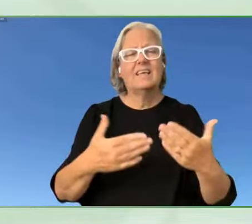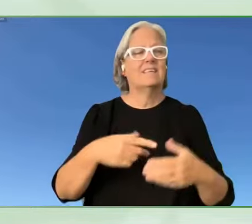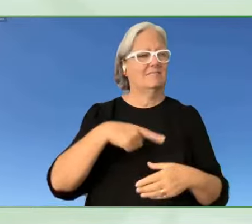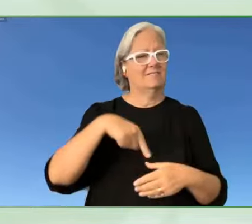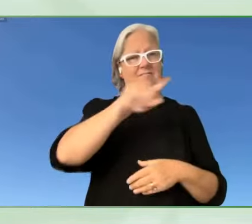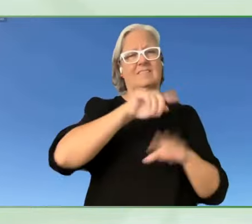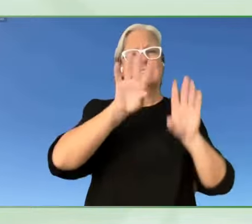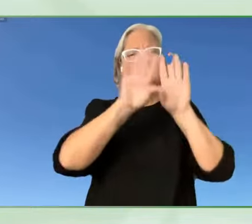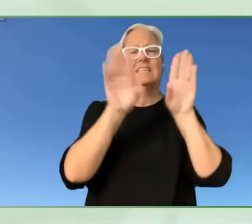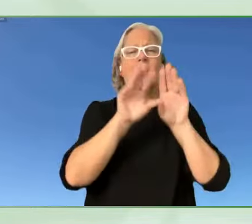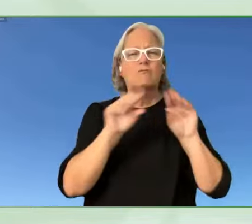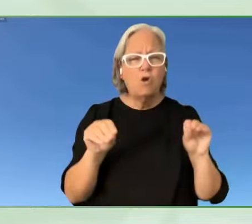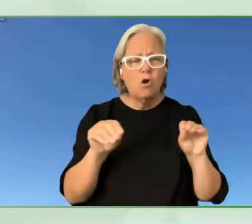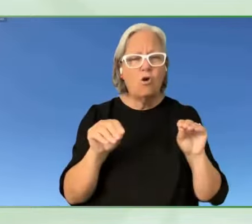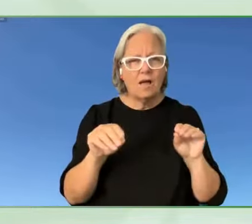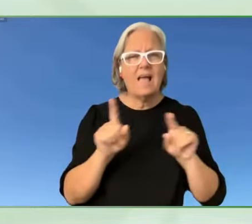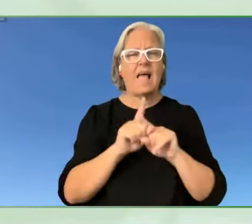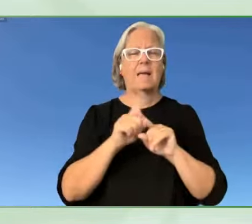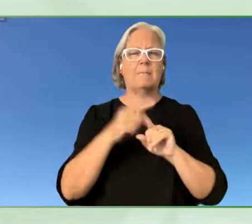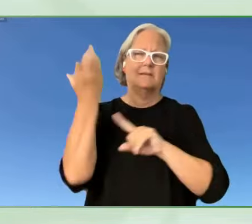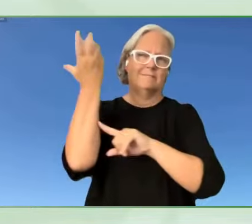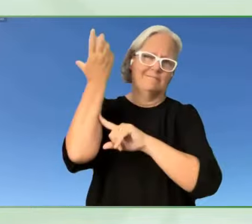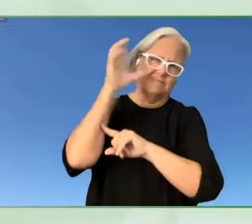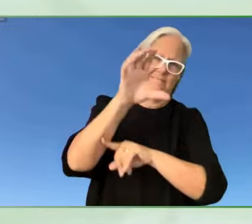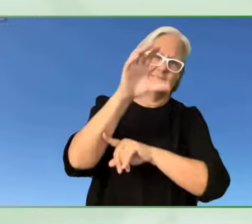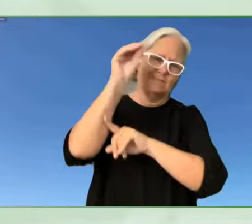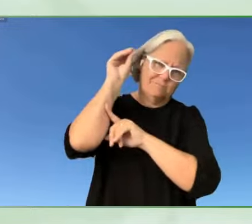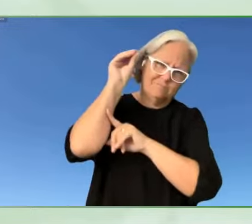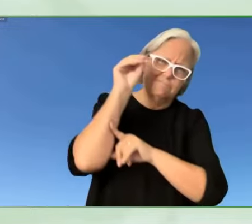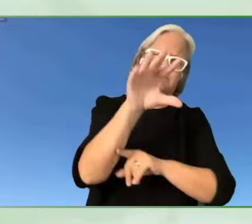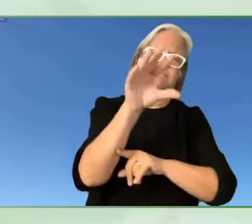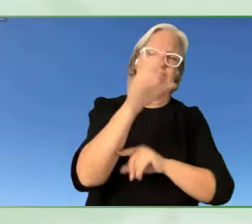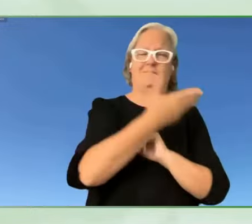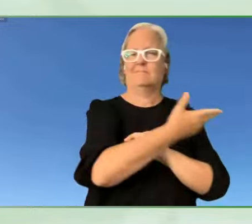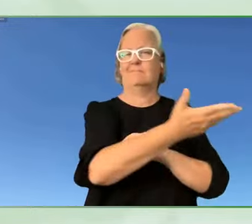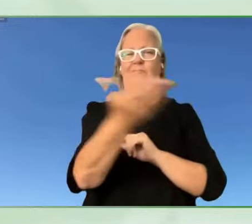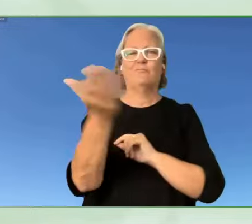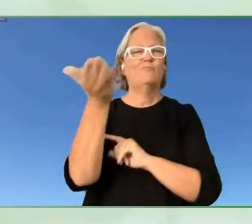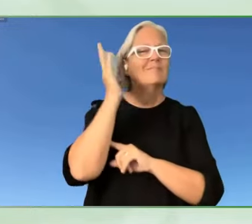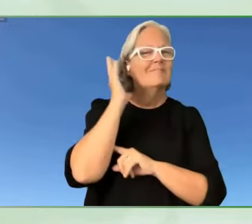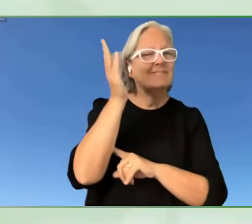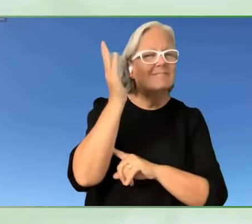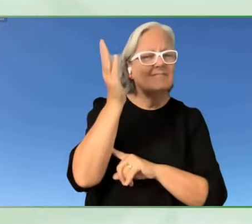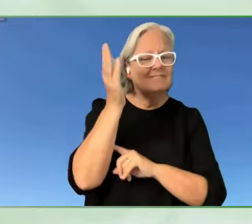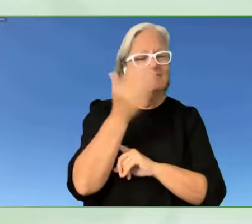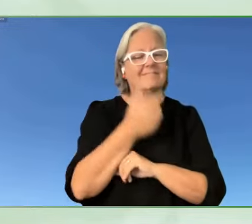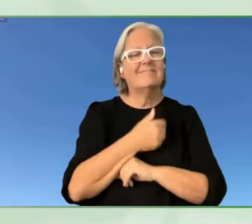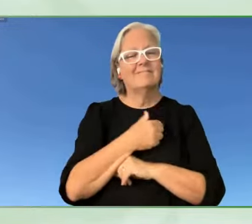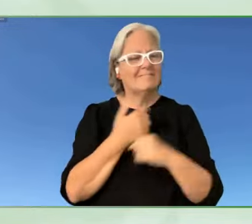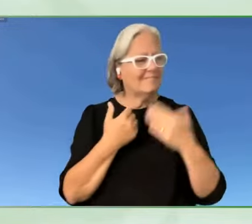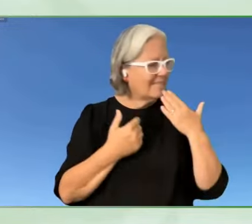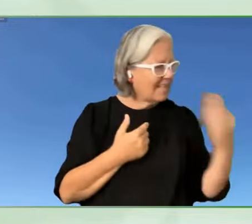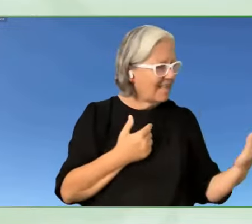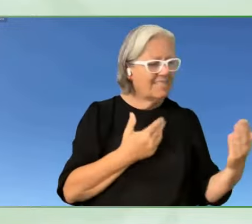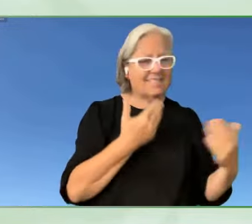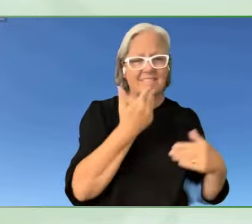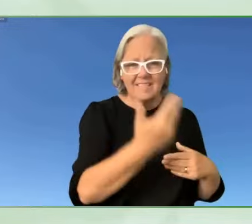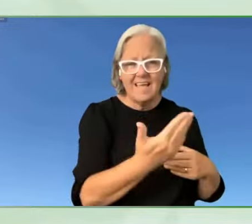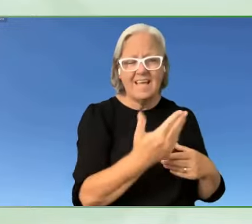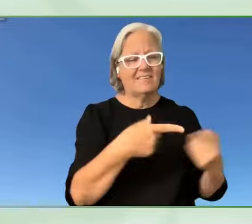For me, those are those three sharp and clear takeaways. And, for me, also might take away has come through the conversation with the two of you. But I think the most important one is really this understanding that Universal Design is very different from accessibility. In the way that we see the person and understand what it means to be human. And for me, if there's one thing that you take away from this session, let that be the one.